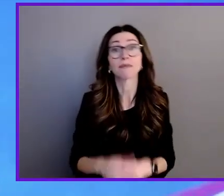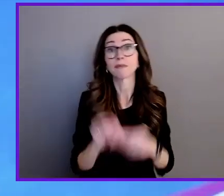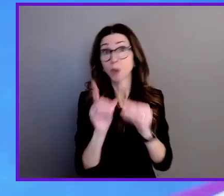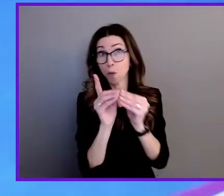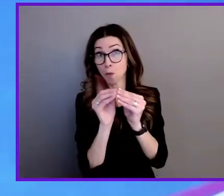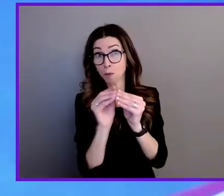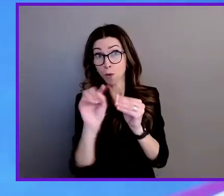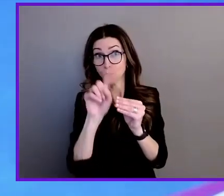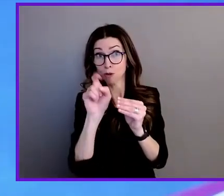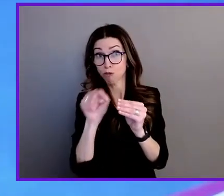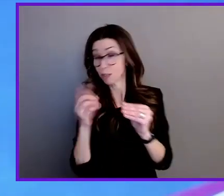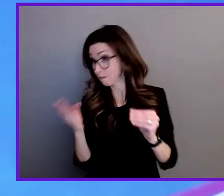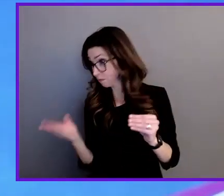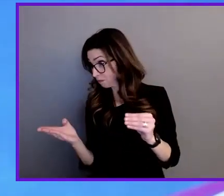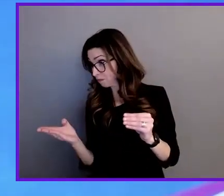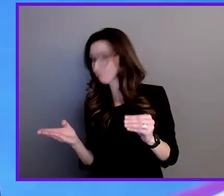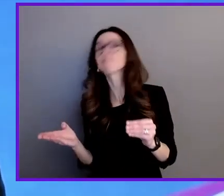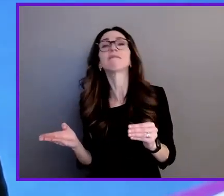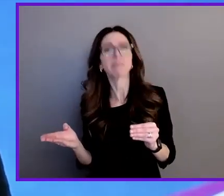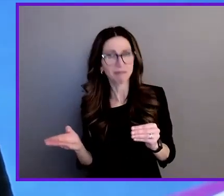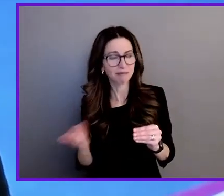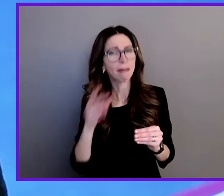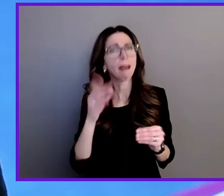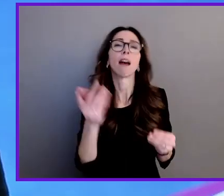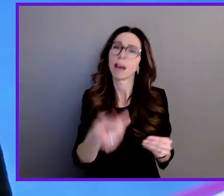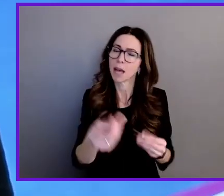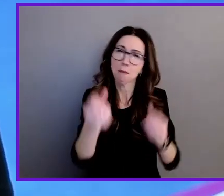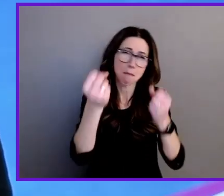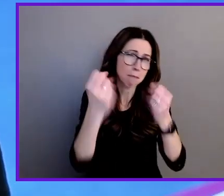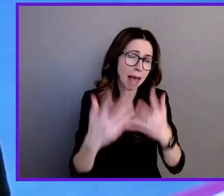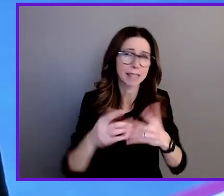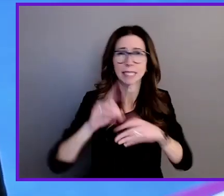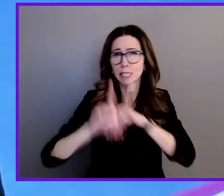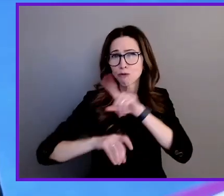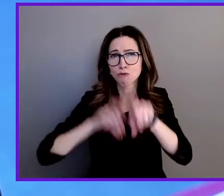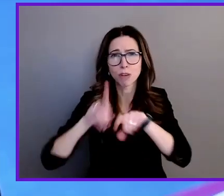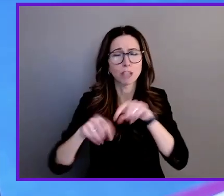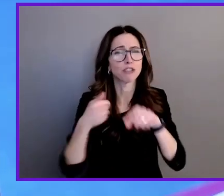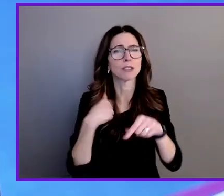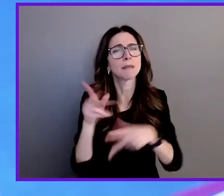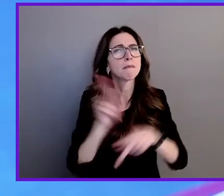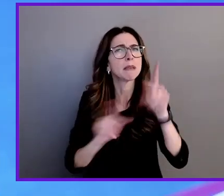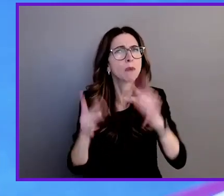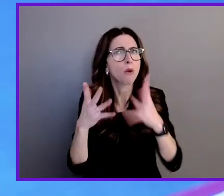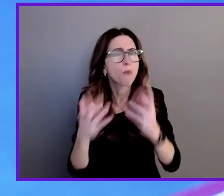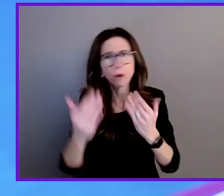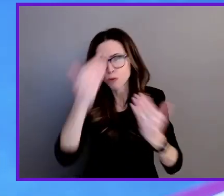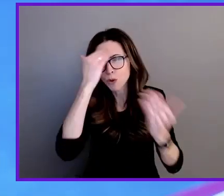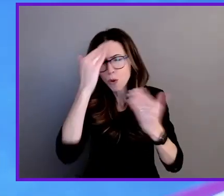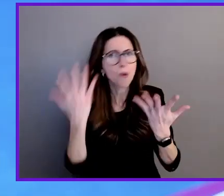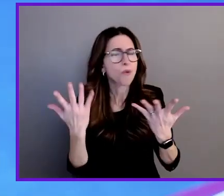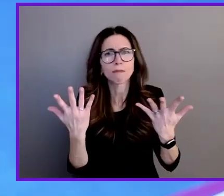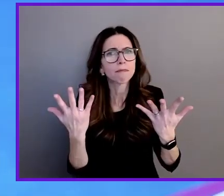So, we received several questions related to decolonization. One of these questions came to us